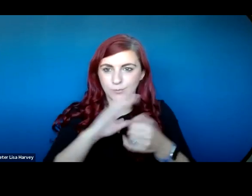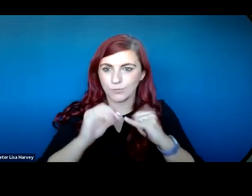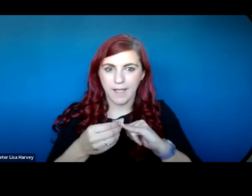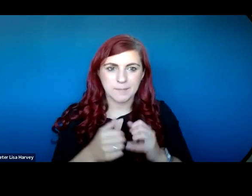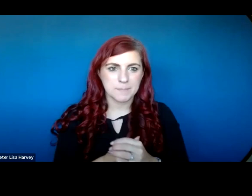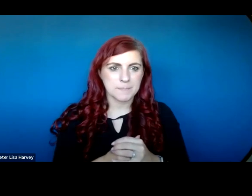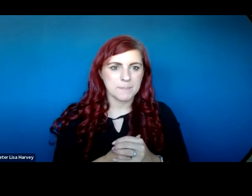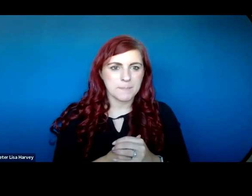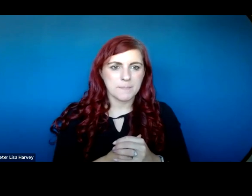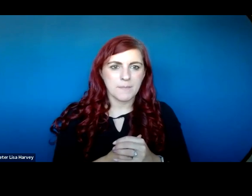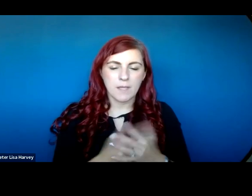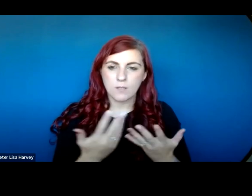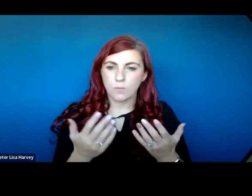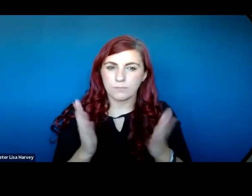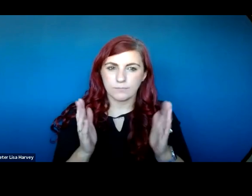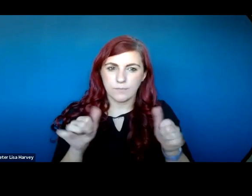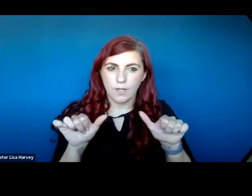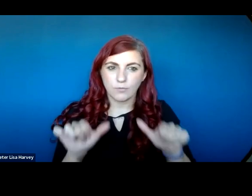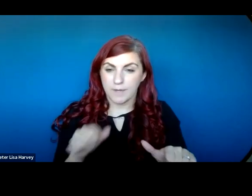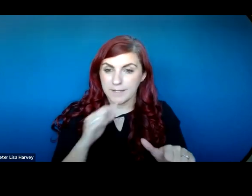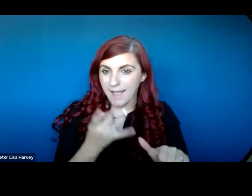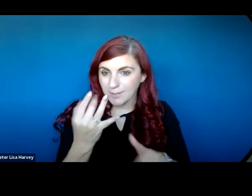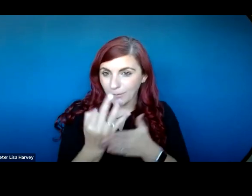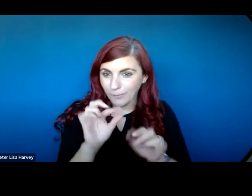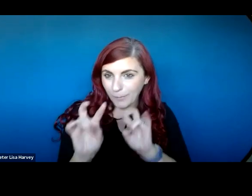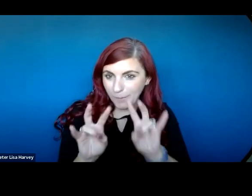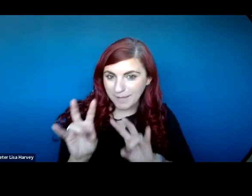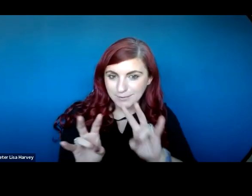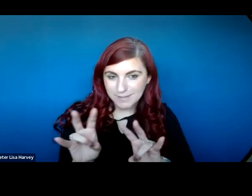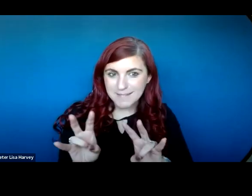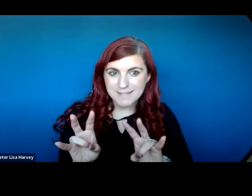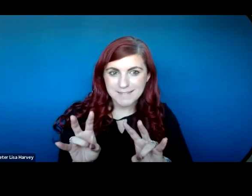So we agreed that we would just ask you a couple of questions, just to learn a little